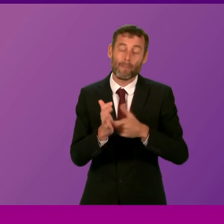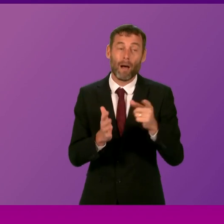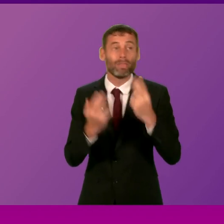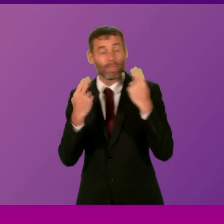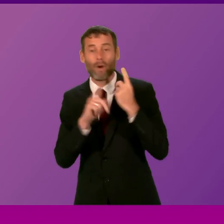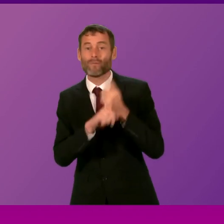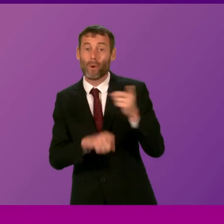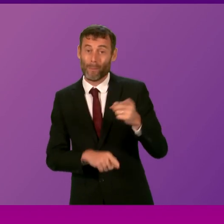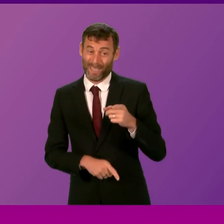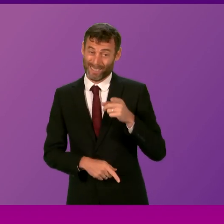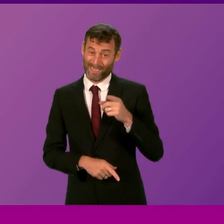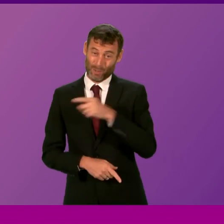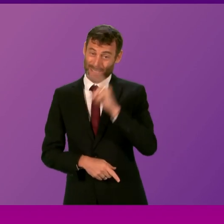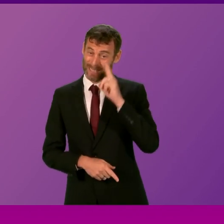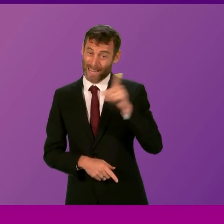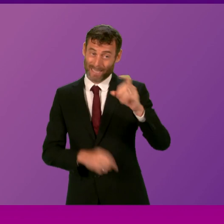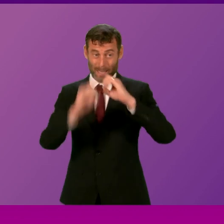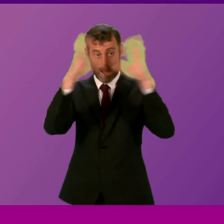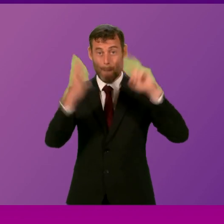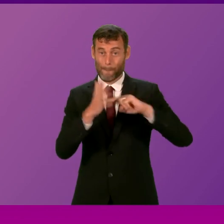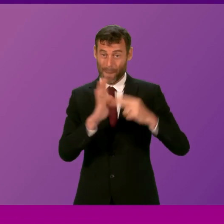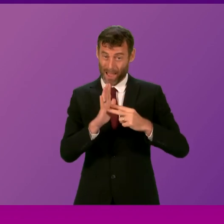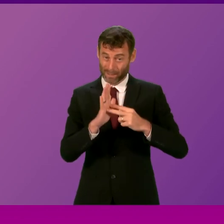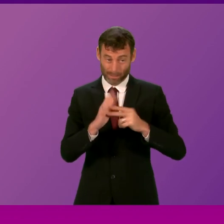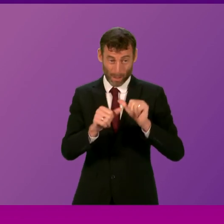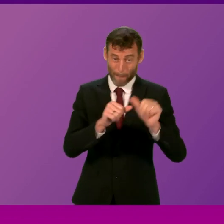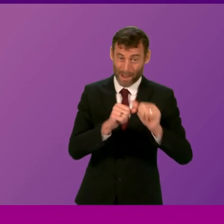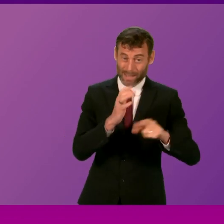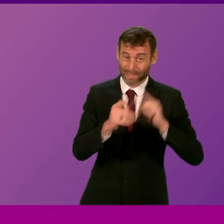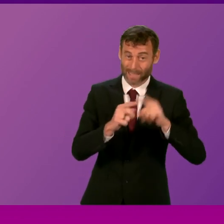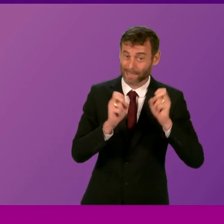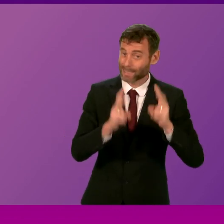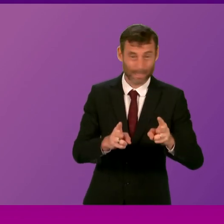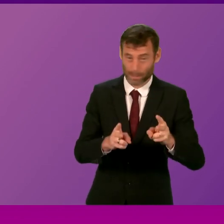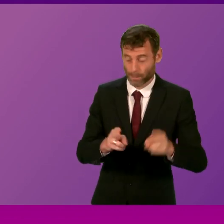additional funds. Anas Sarwar should remember that, if we had followed what he seems to be